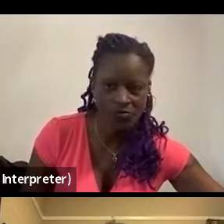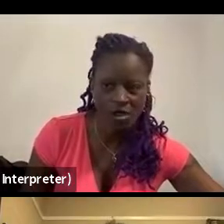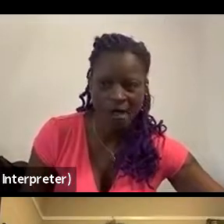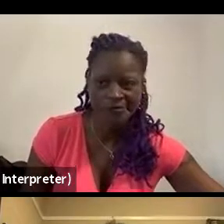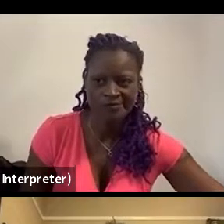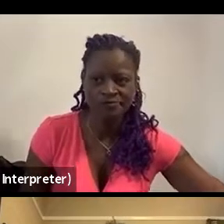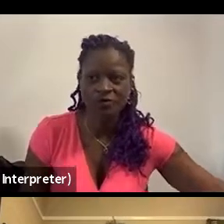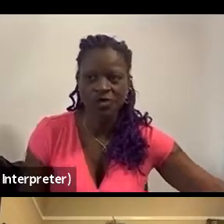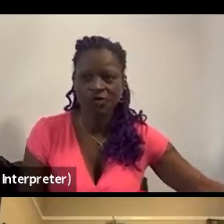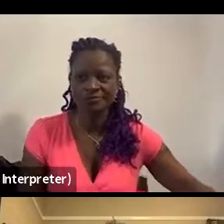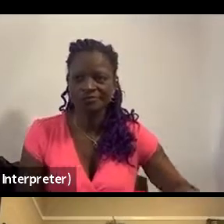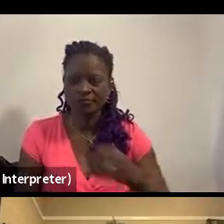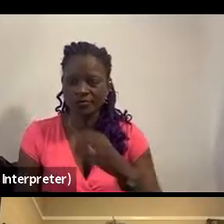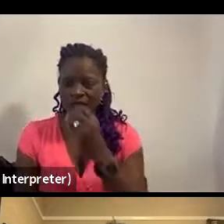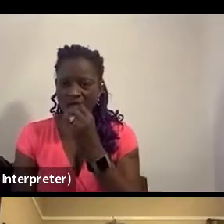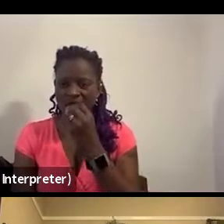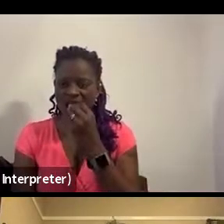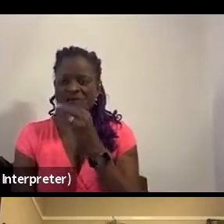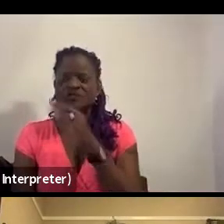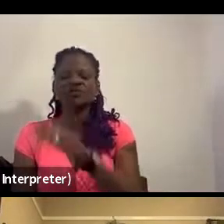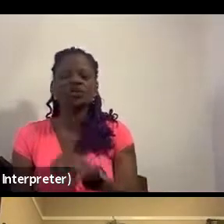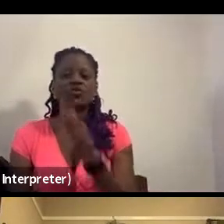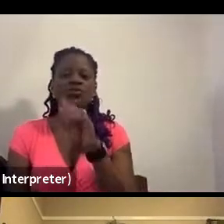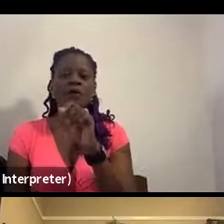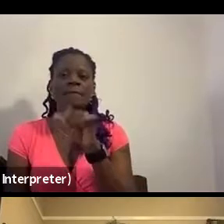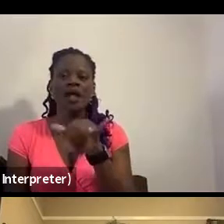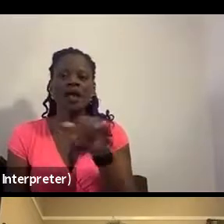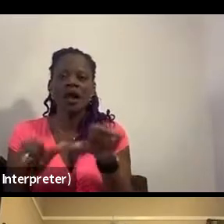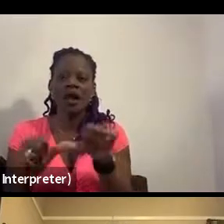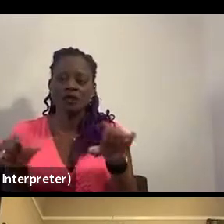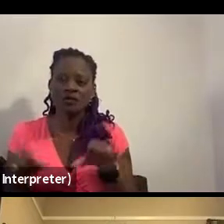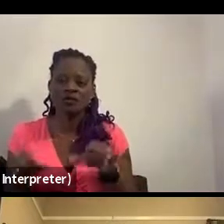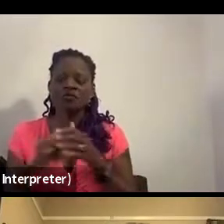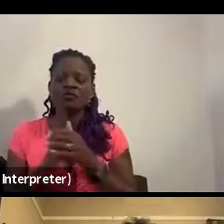that the Bay Area Council report or survey